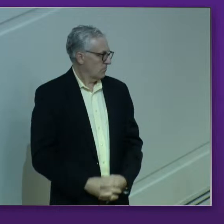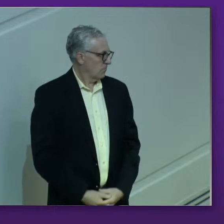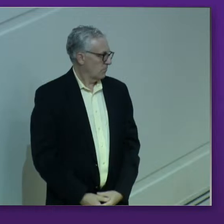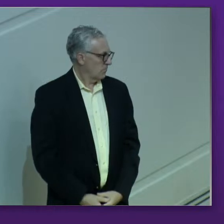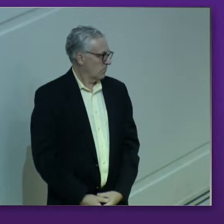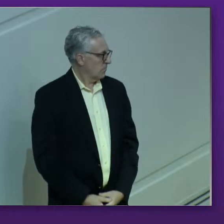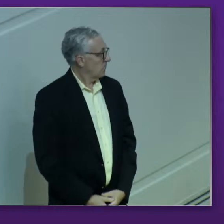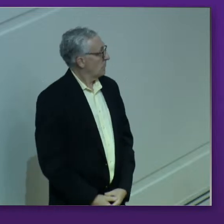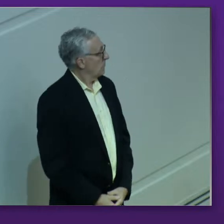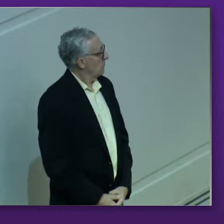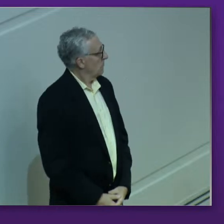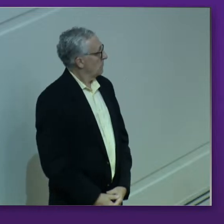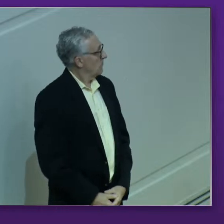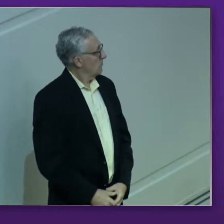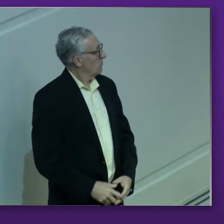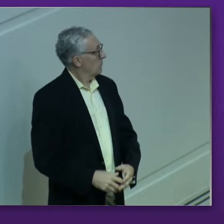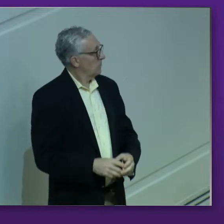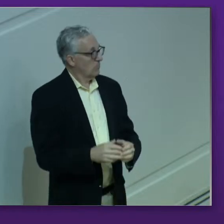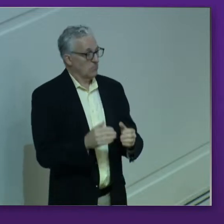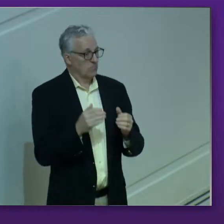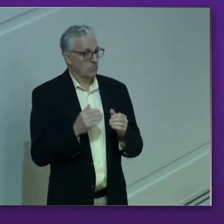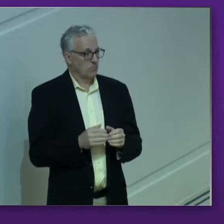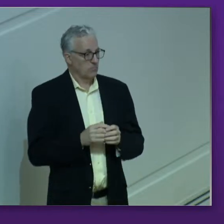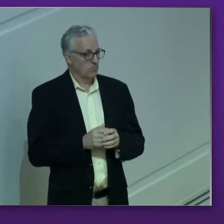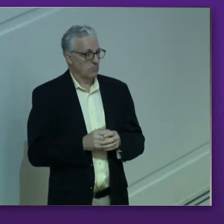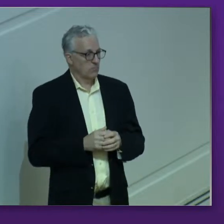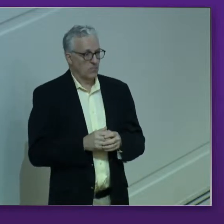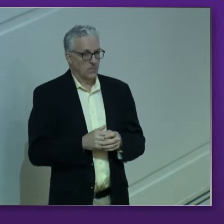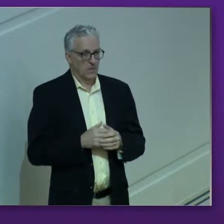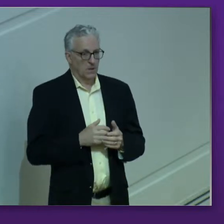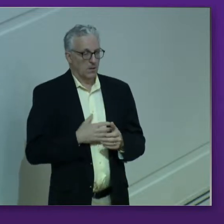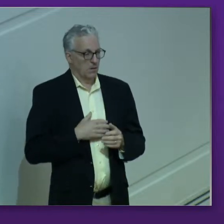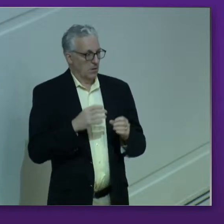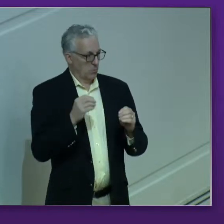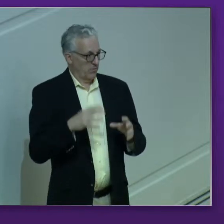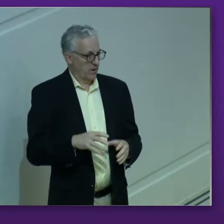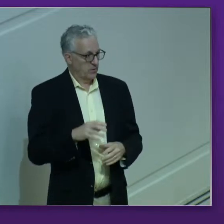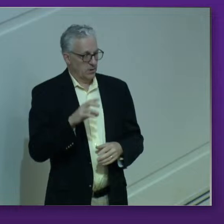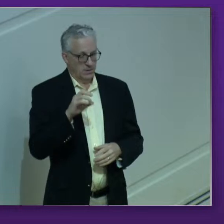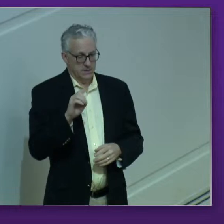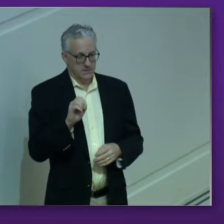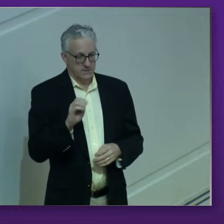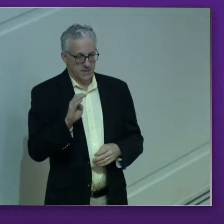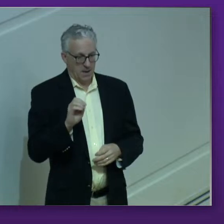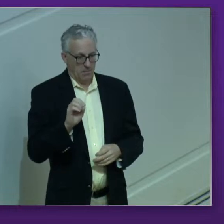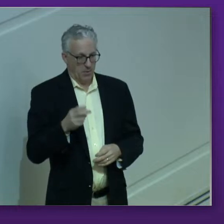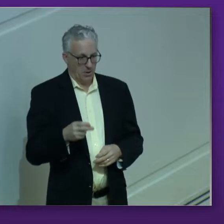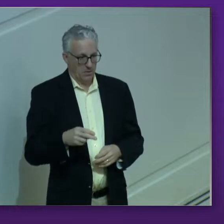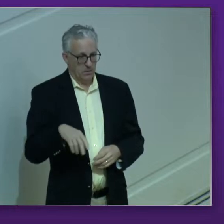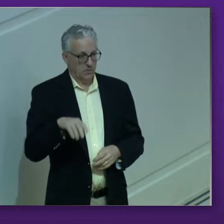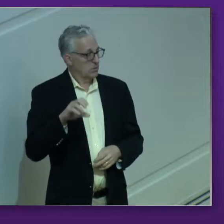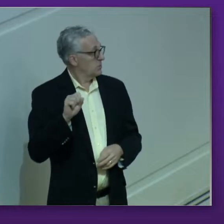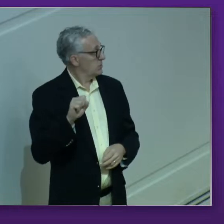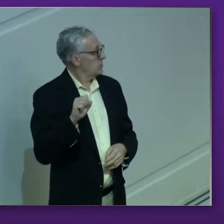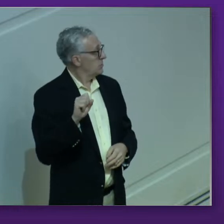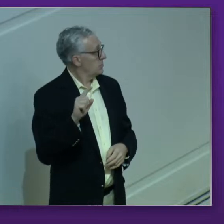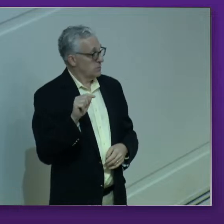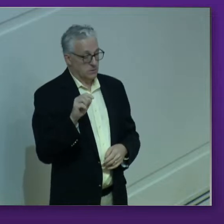CAREER REFLECTS COMMITMENT TO LEGAL EXCELLENCE AND EDUCATION WITH A GLOBAL PERSPECTIVE AND A